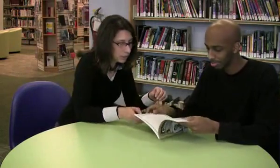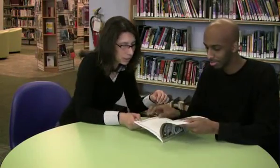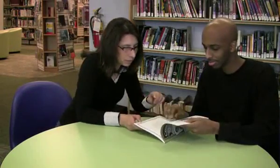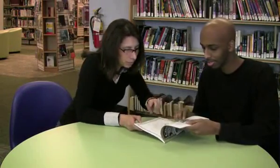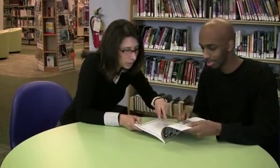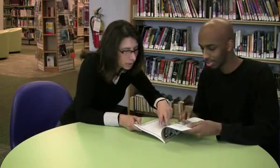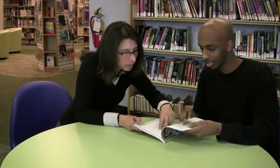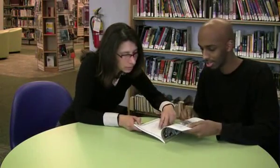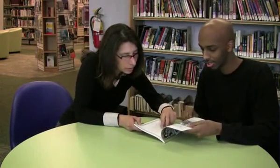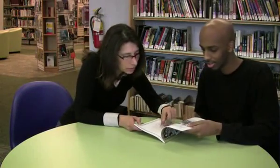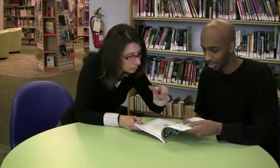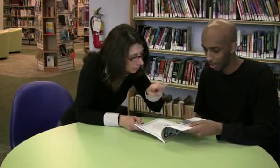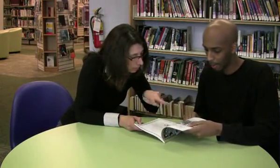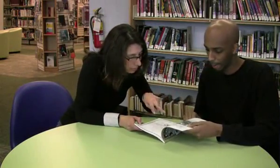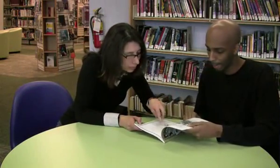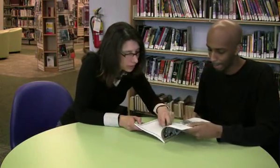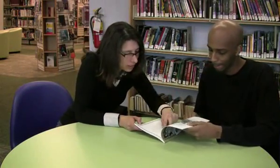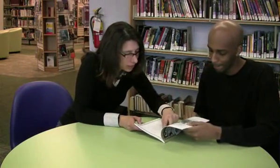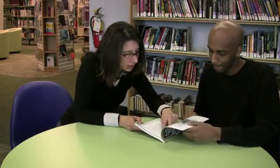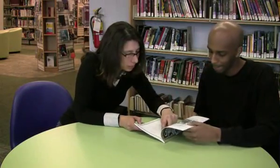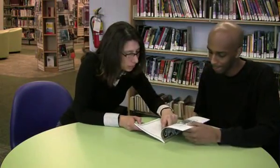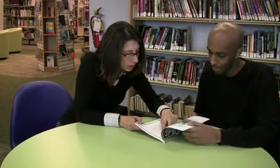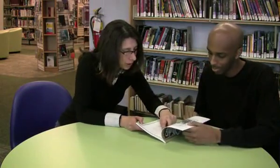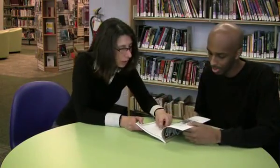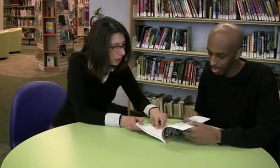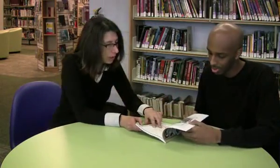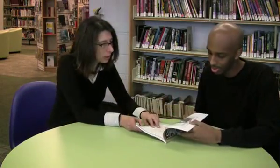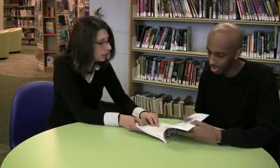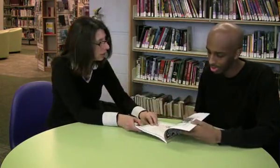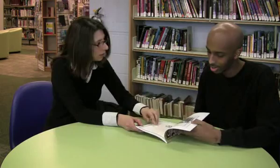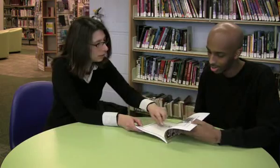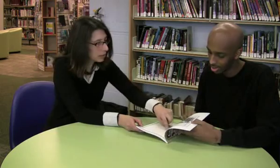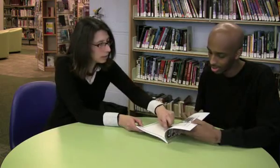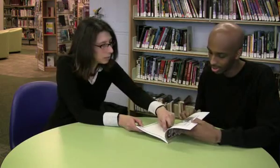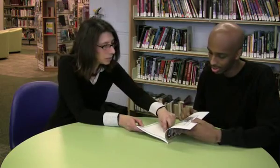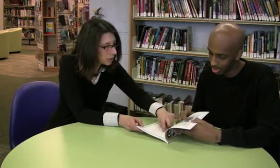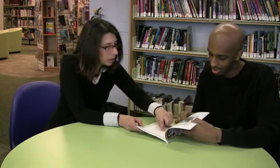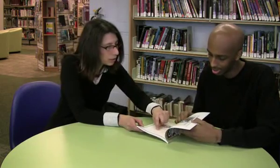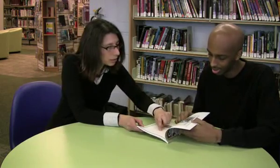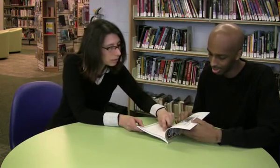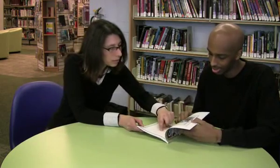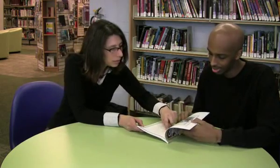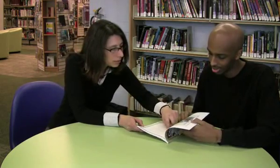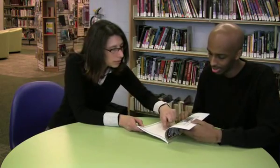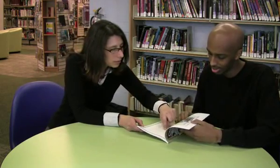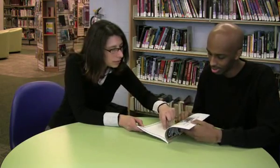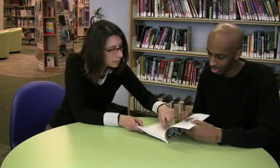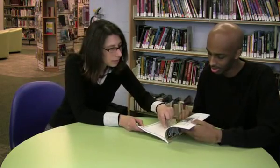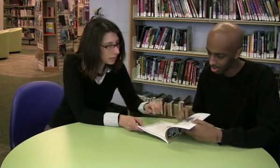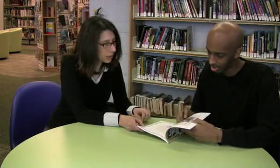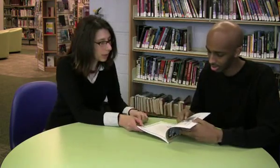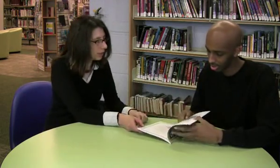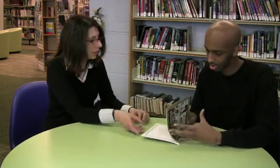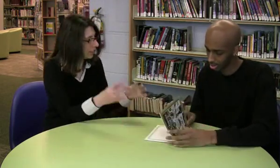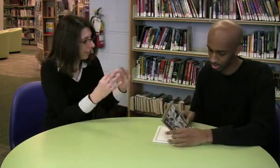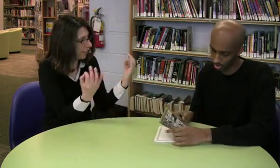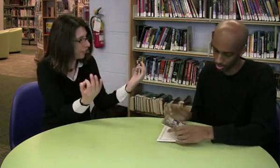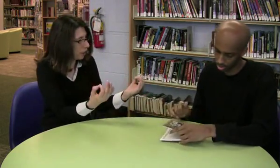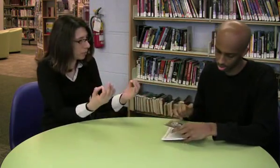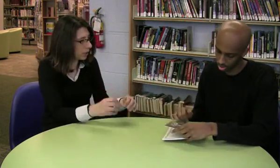It should be a really good book. He speaks Spanish. Take a look at this.